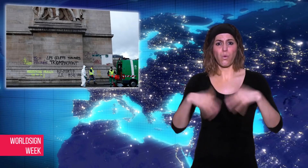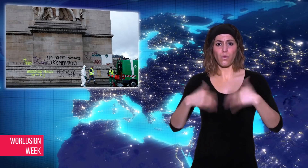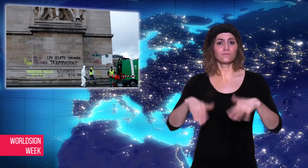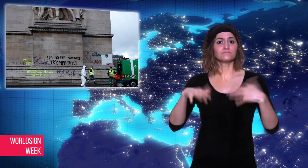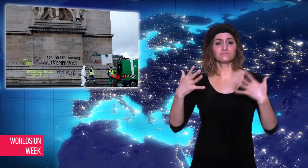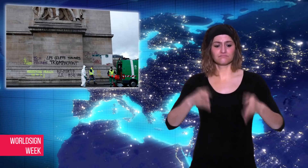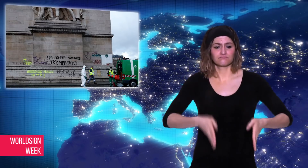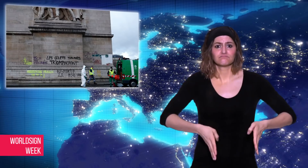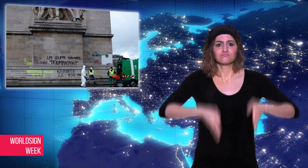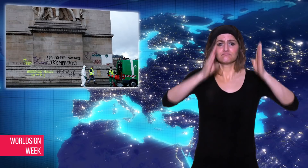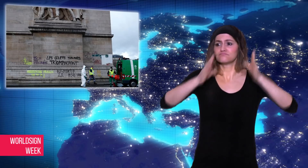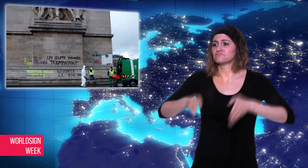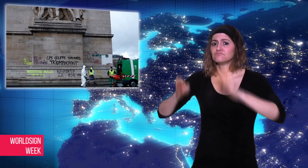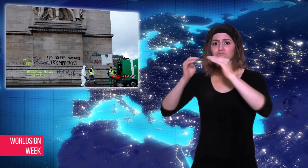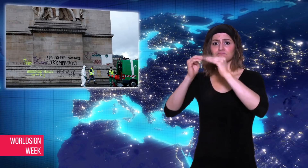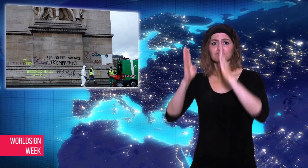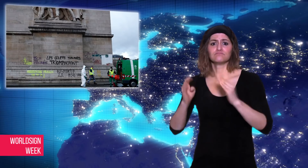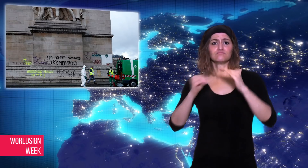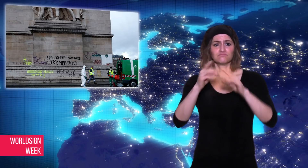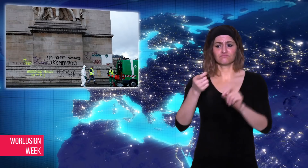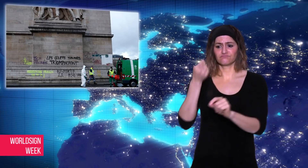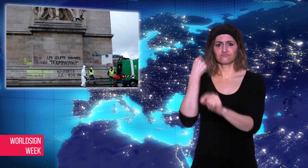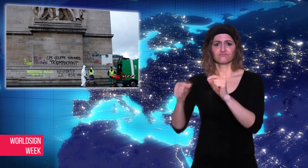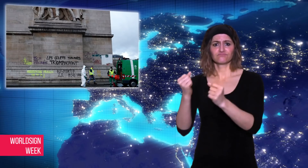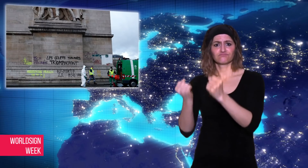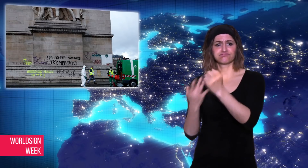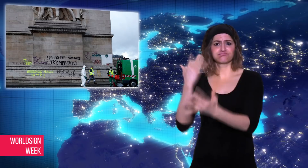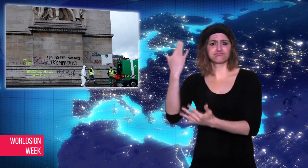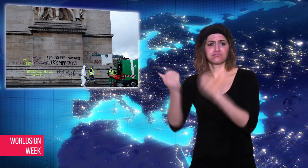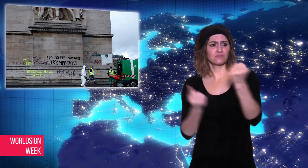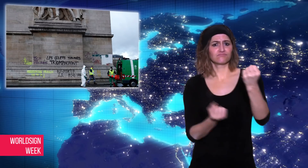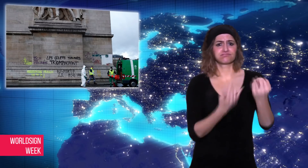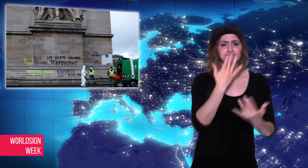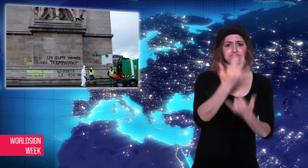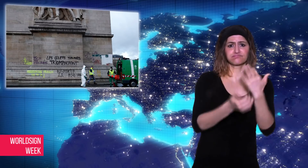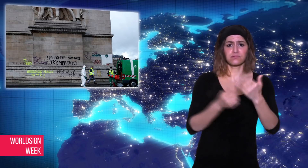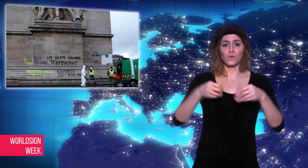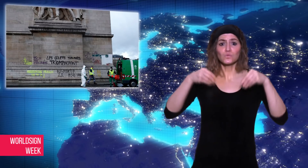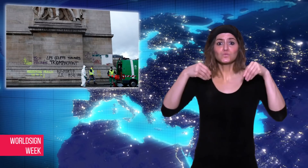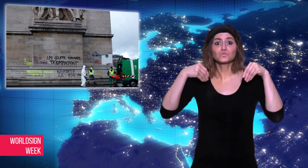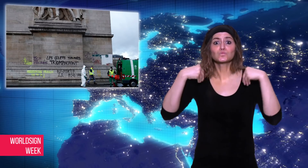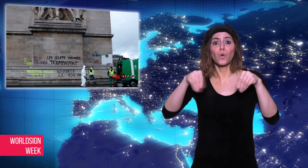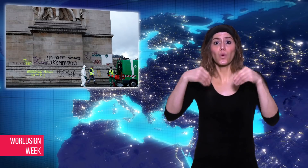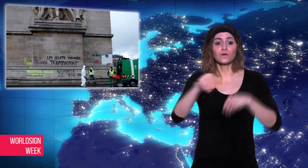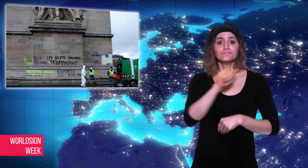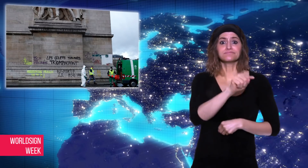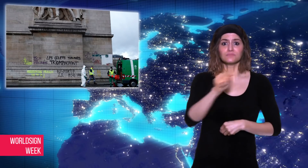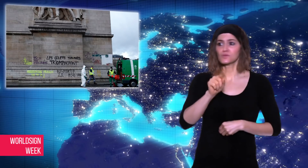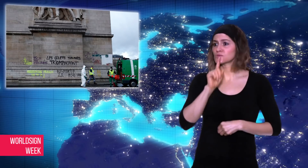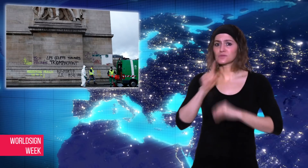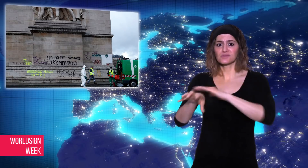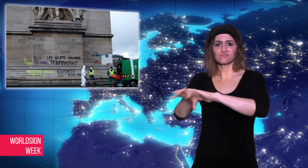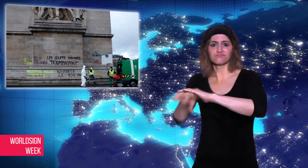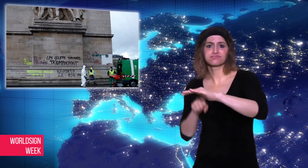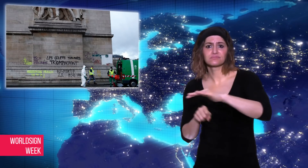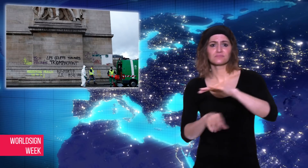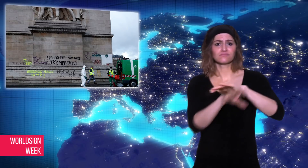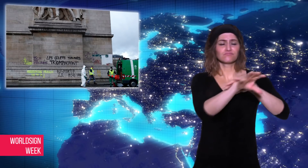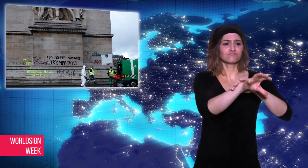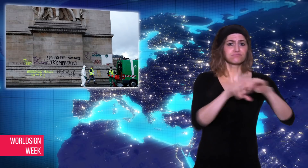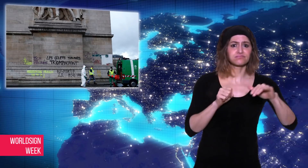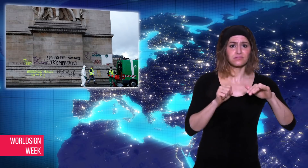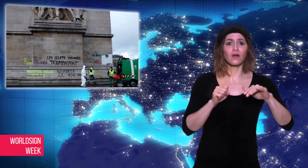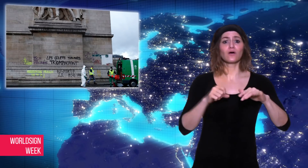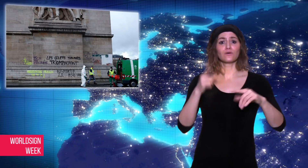in the capital city of Paris.